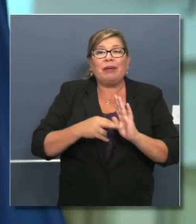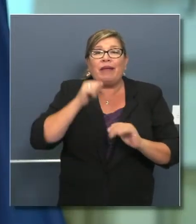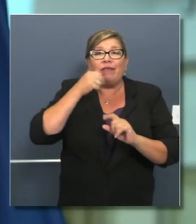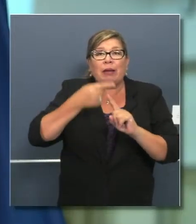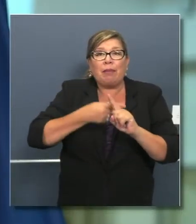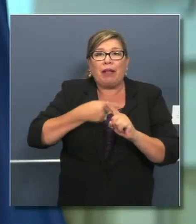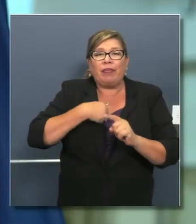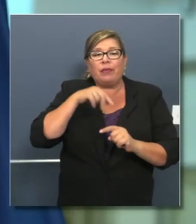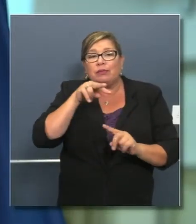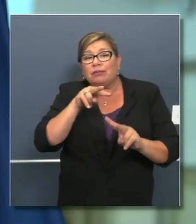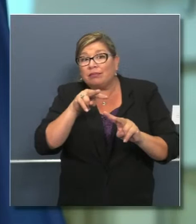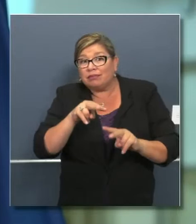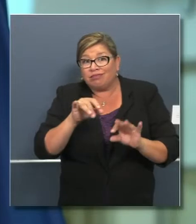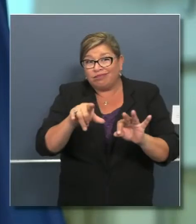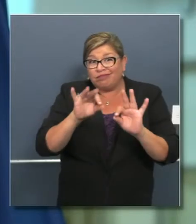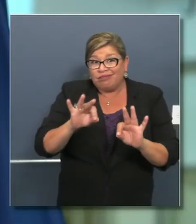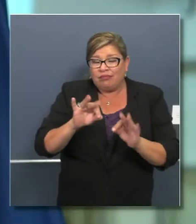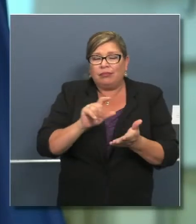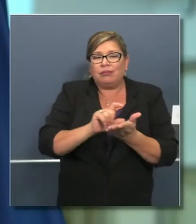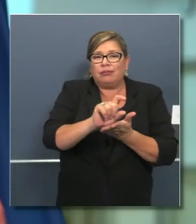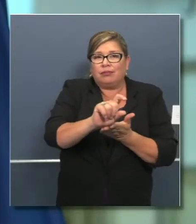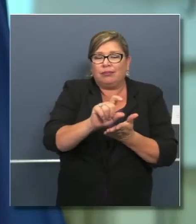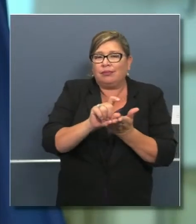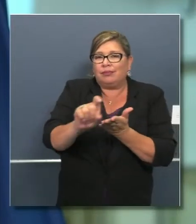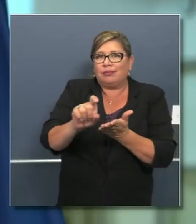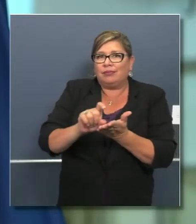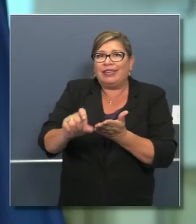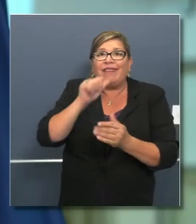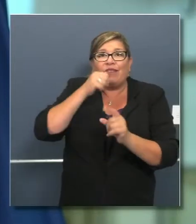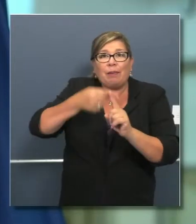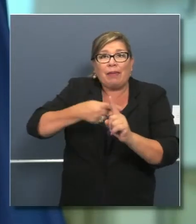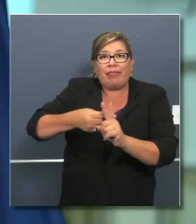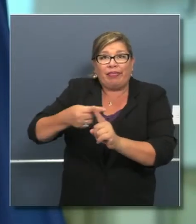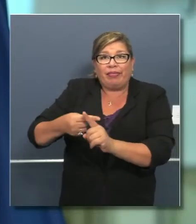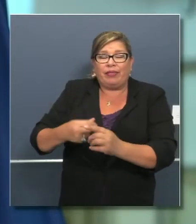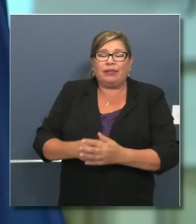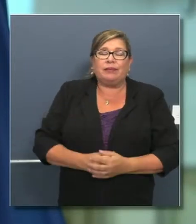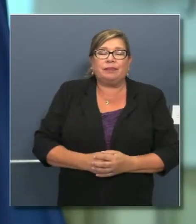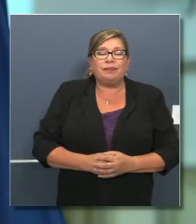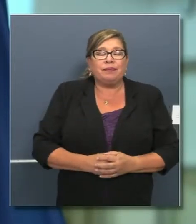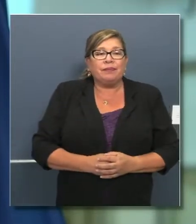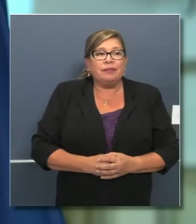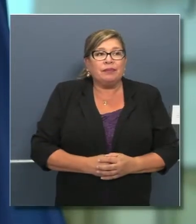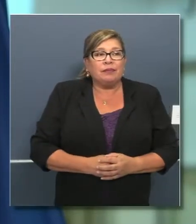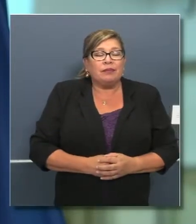safe way we focused so much in this state on the when question all of us have let's be candid on